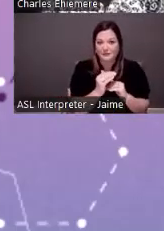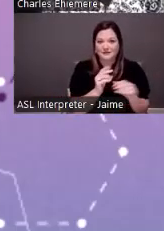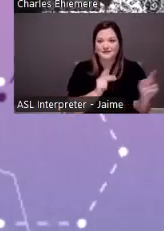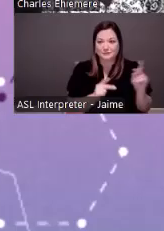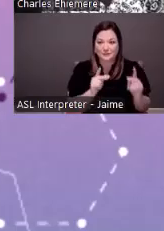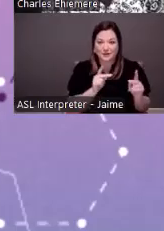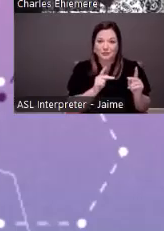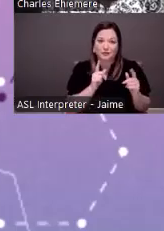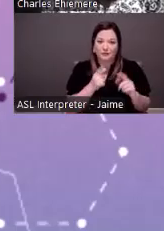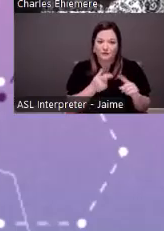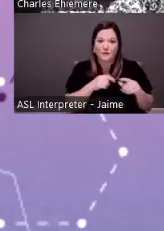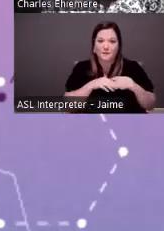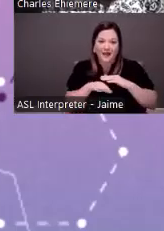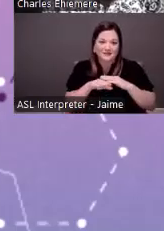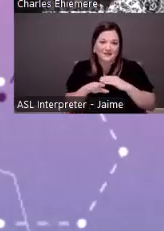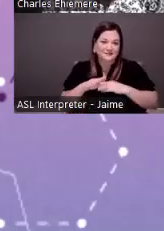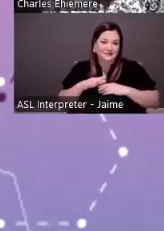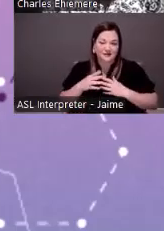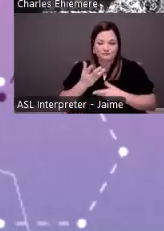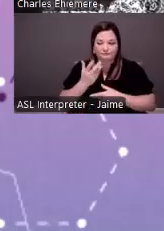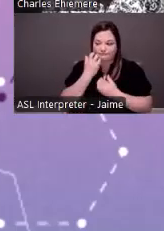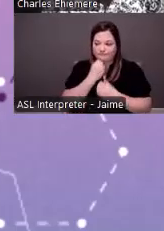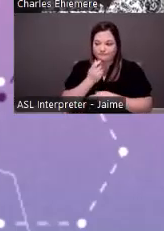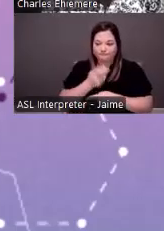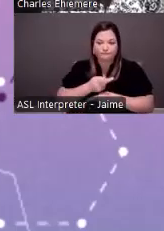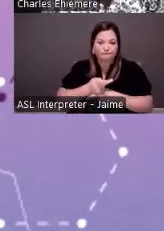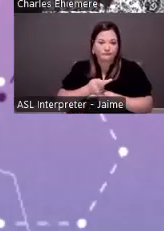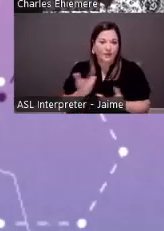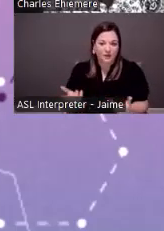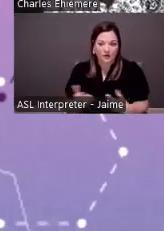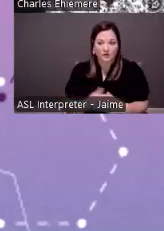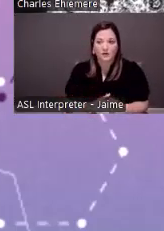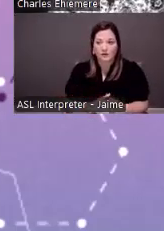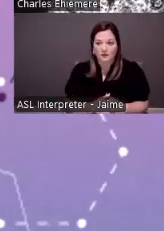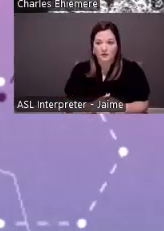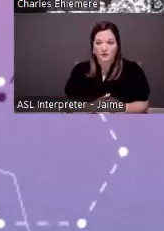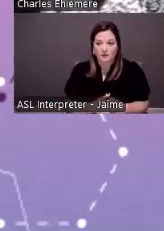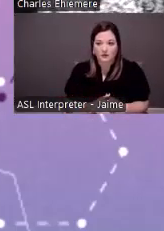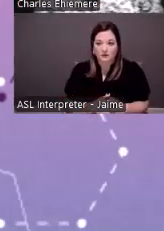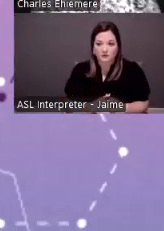So there are many platforms that excludes low-literate users.